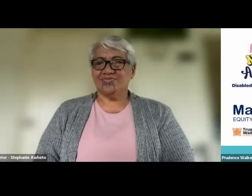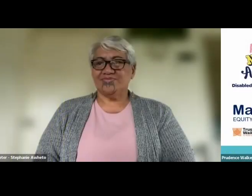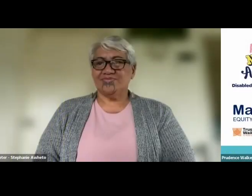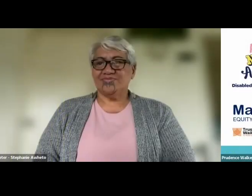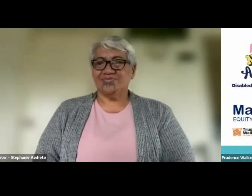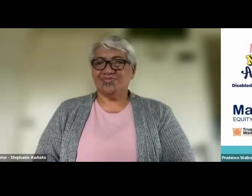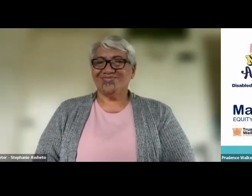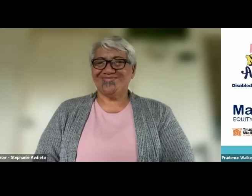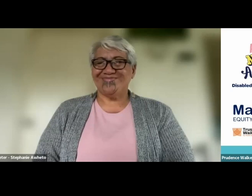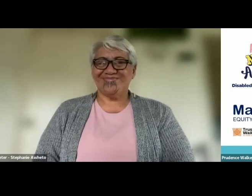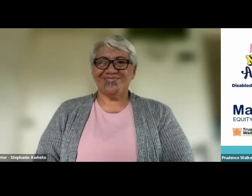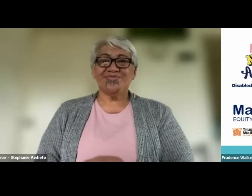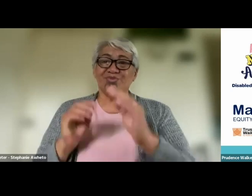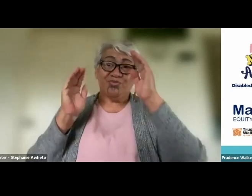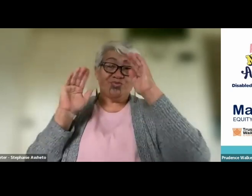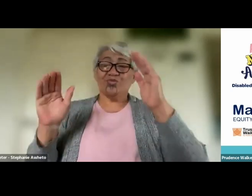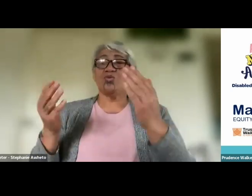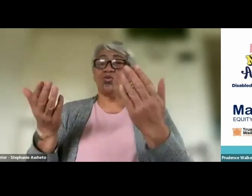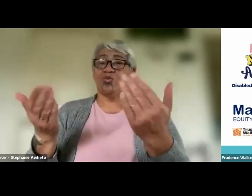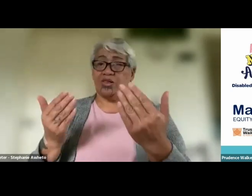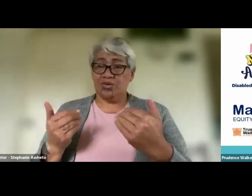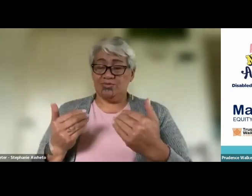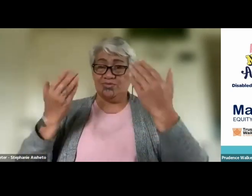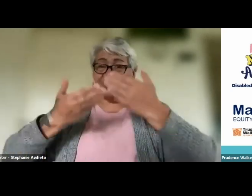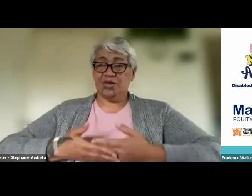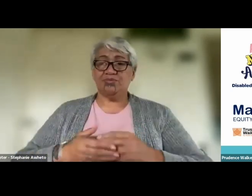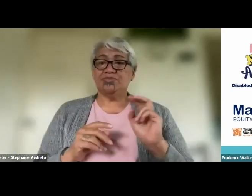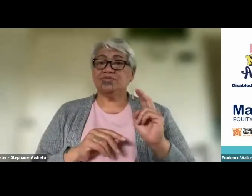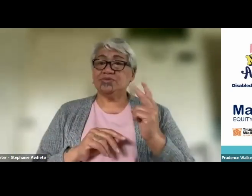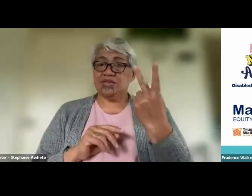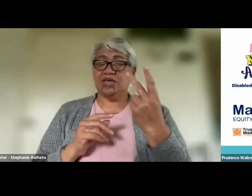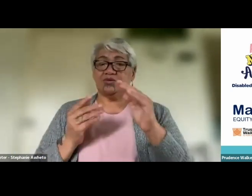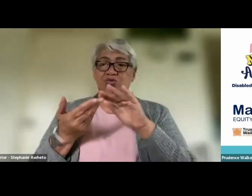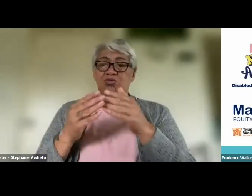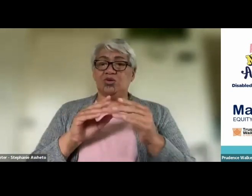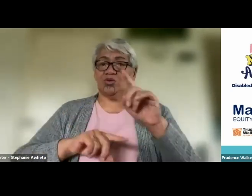Kia ora and welcome to this second community hui with Paula.